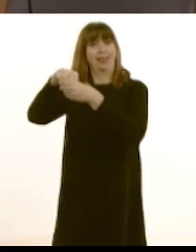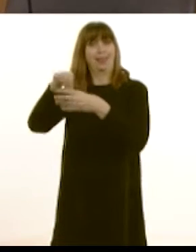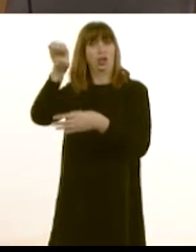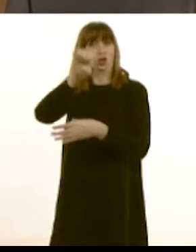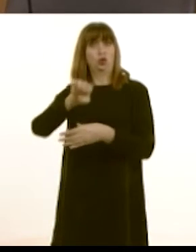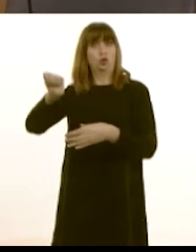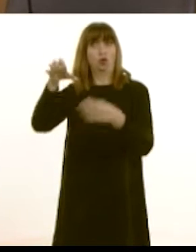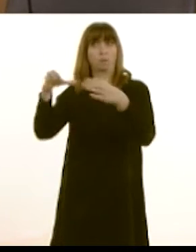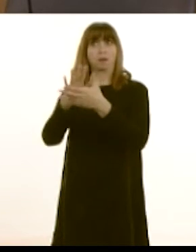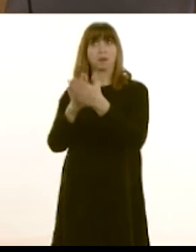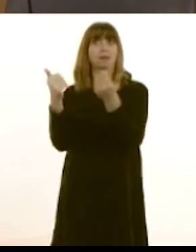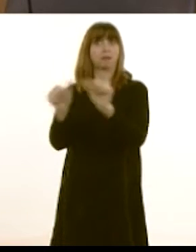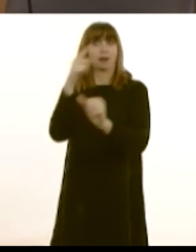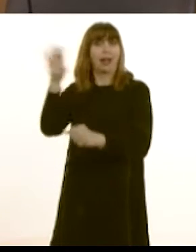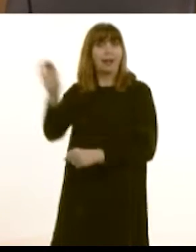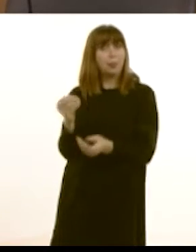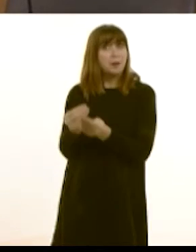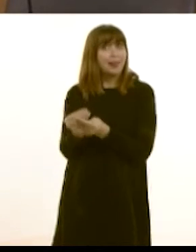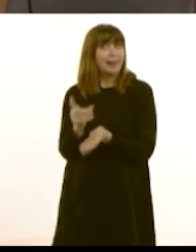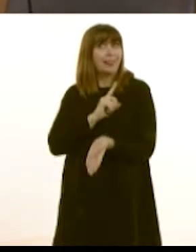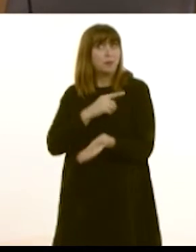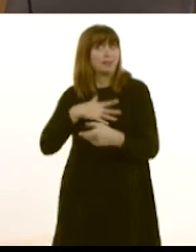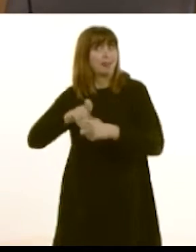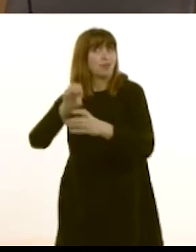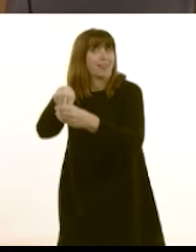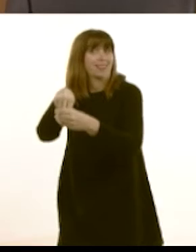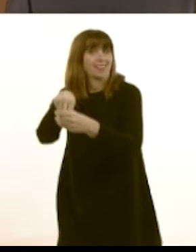It has been used, if I remember, for Rhydyfelin in terms of the flood scheme there.